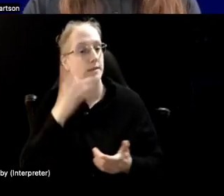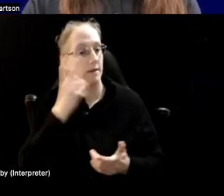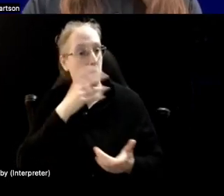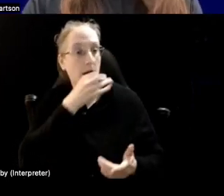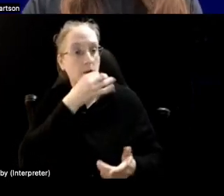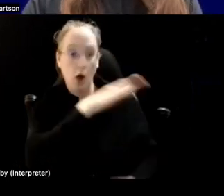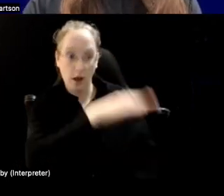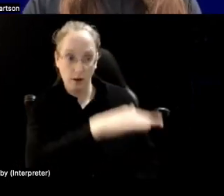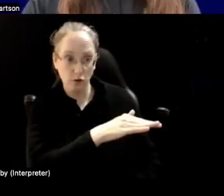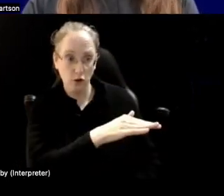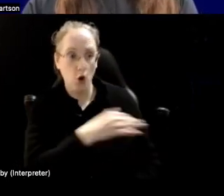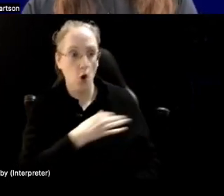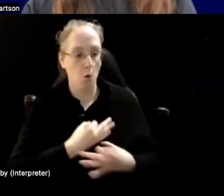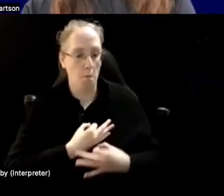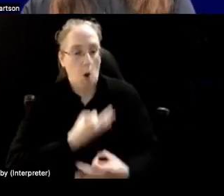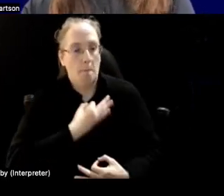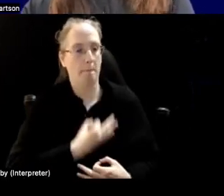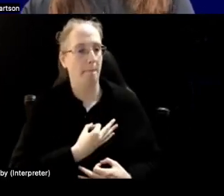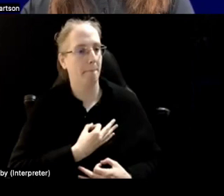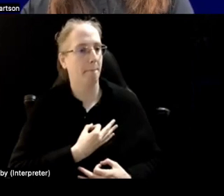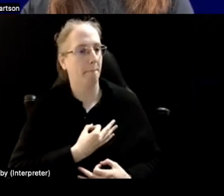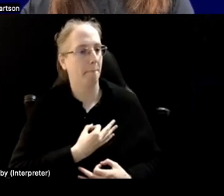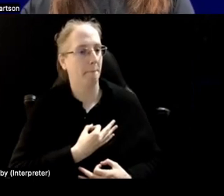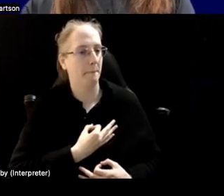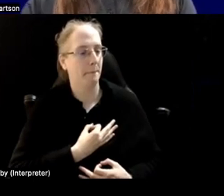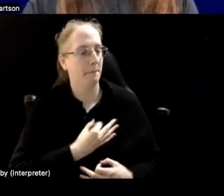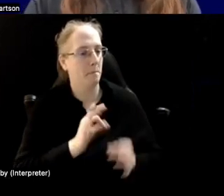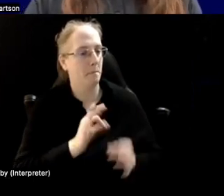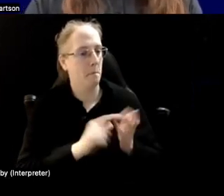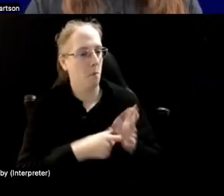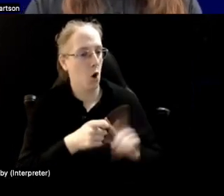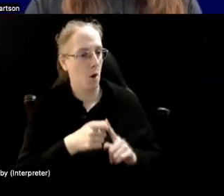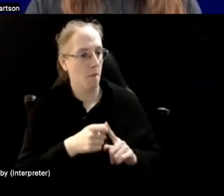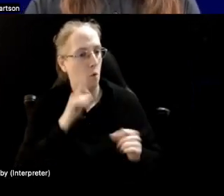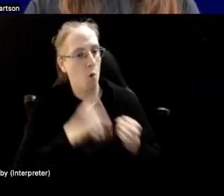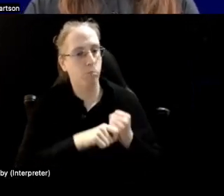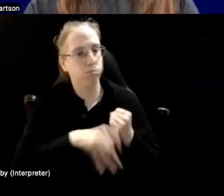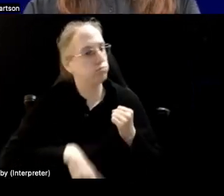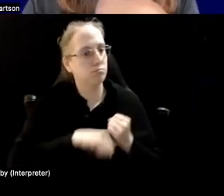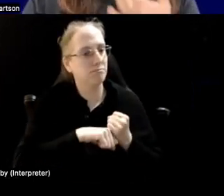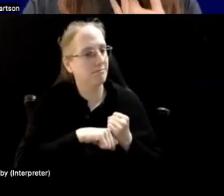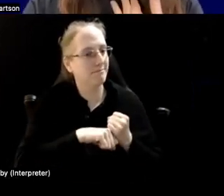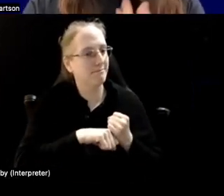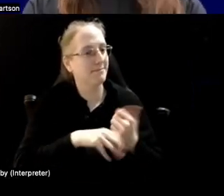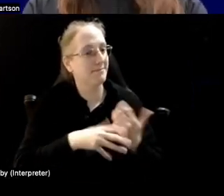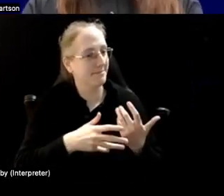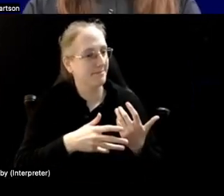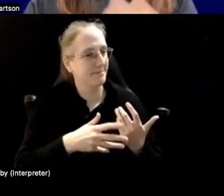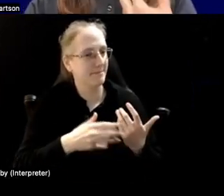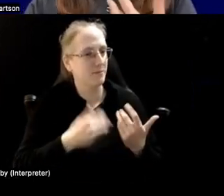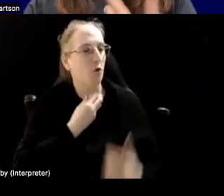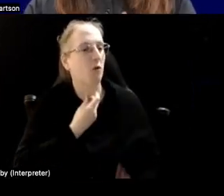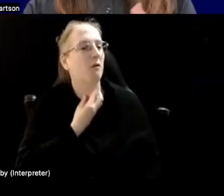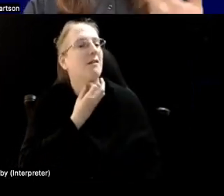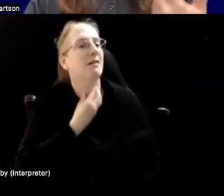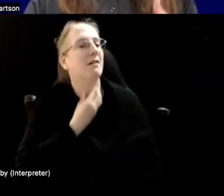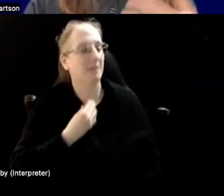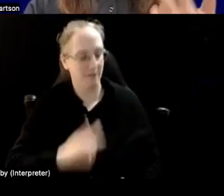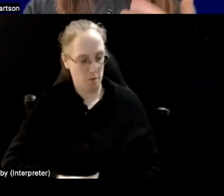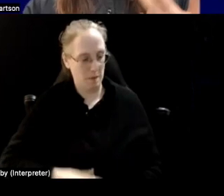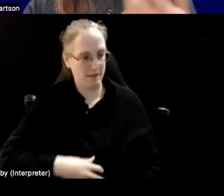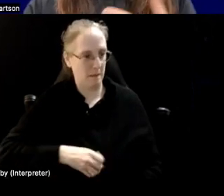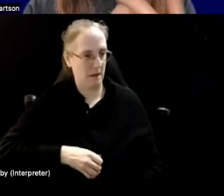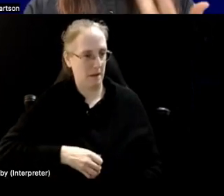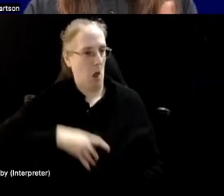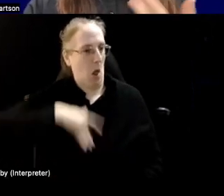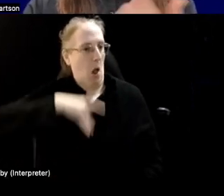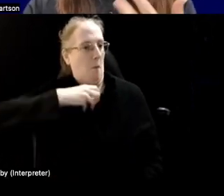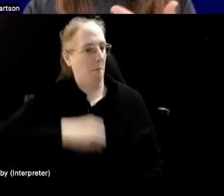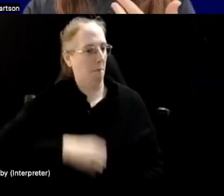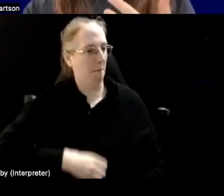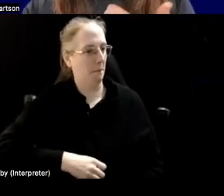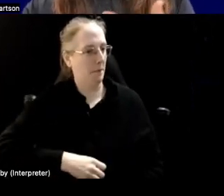burp and let wind pass and regurgitate from their stomachs and they're controlling or